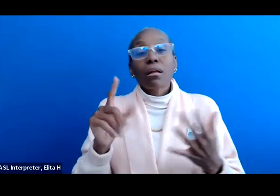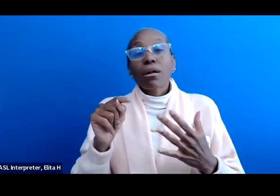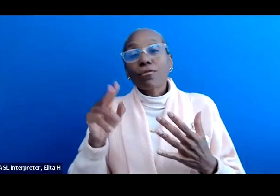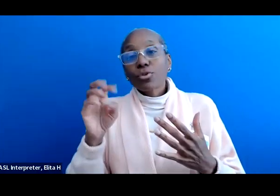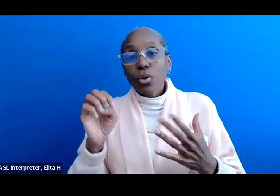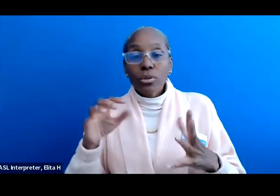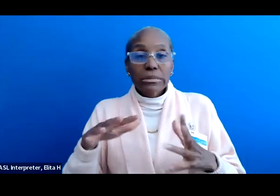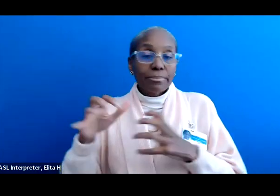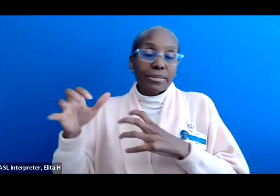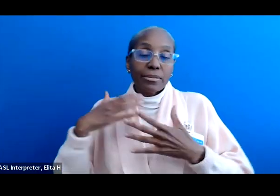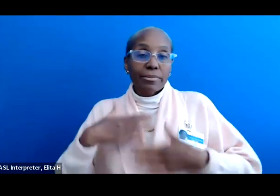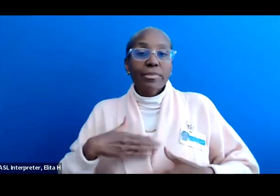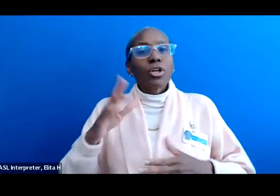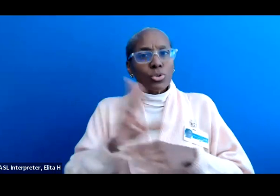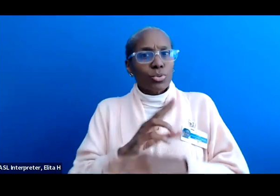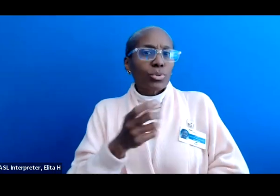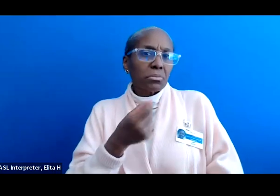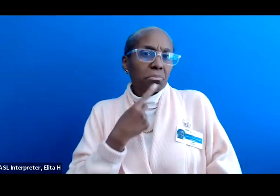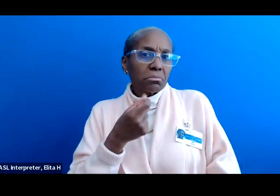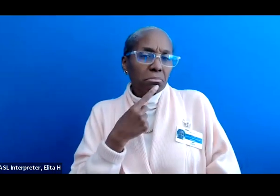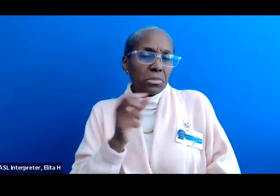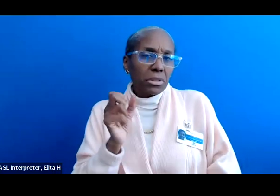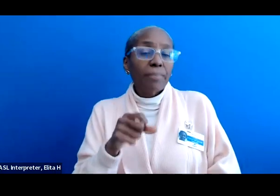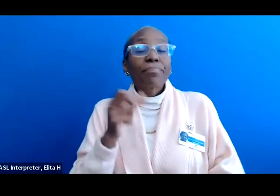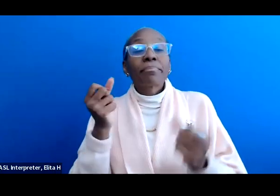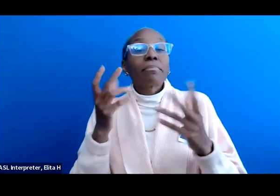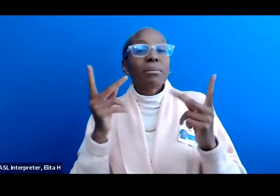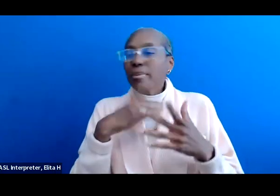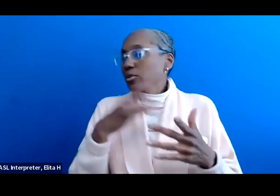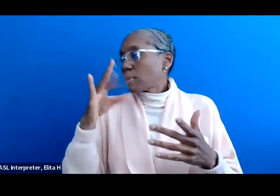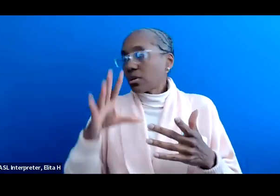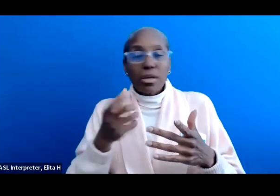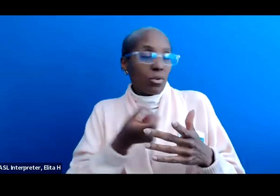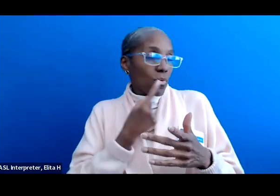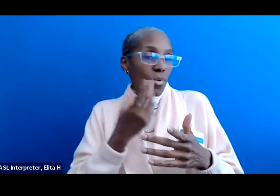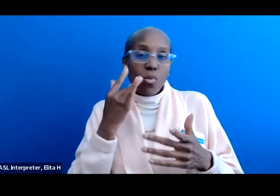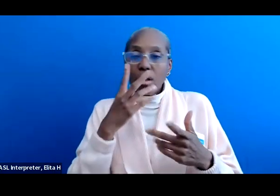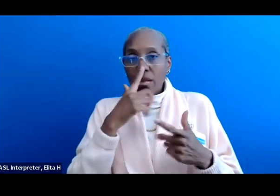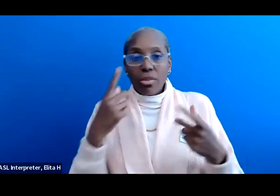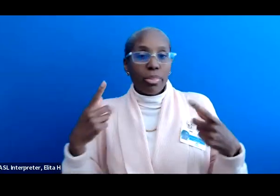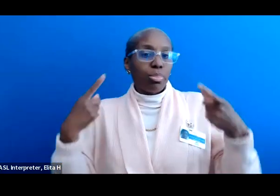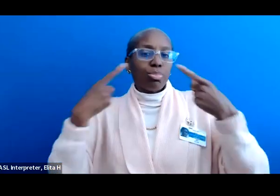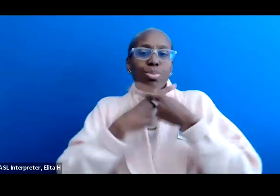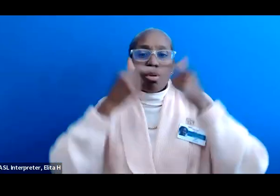body, you can take oral medications. A lot of people don't like taking that because it affects every part of your body.